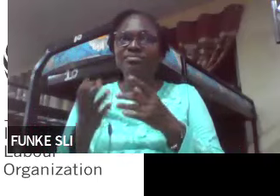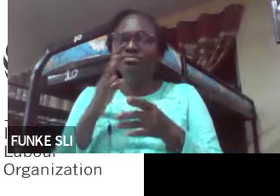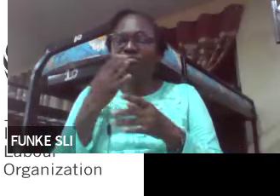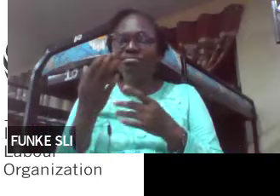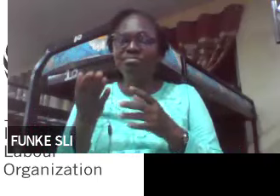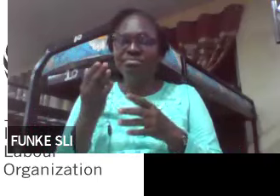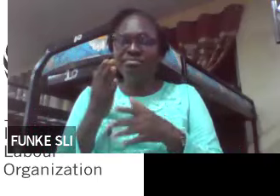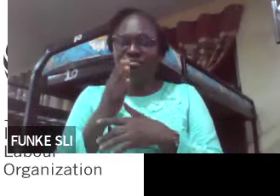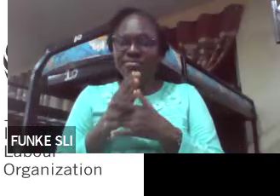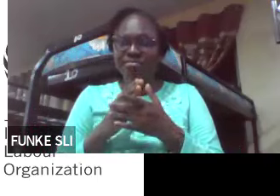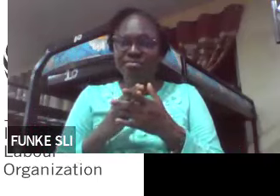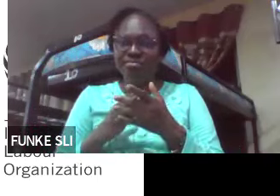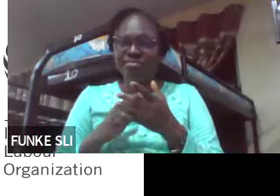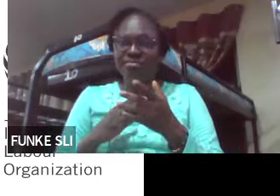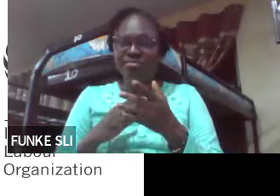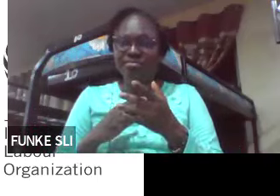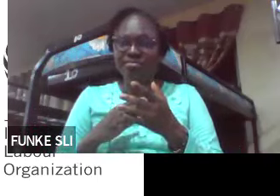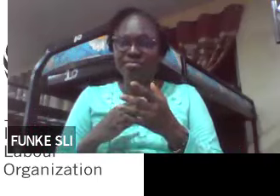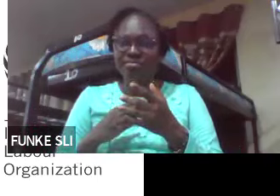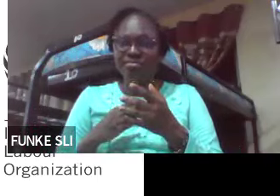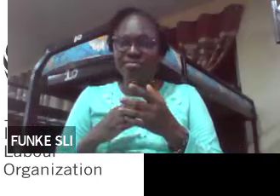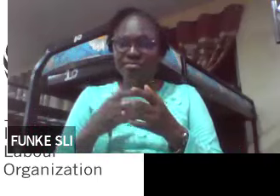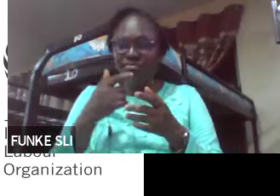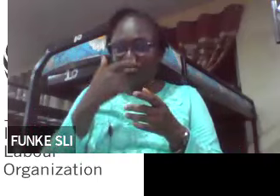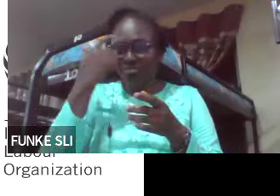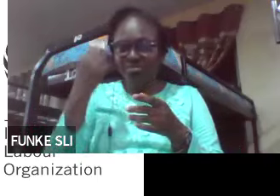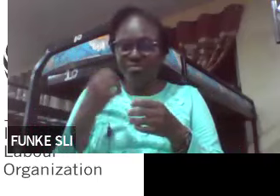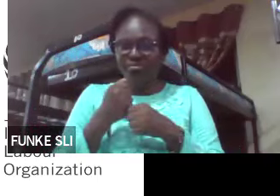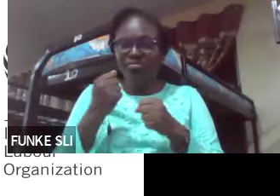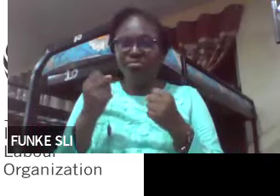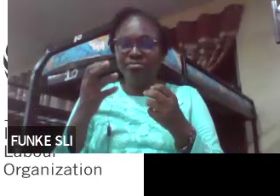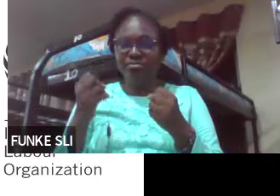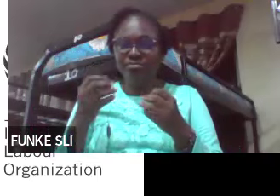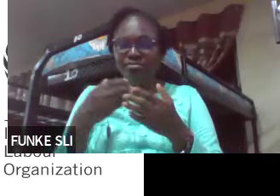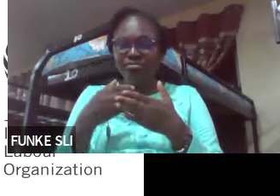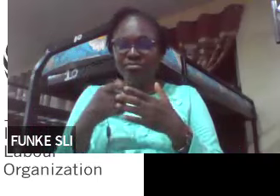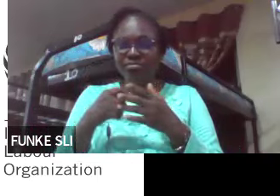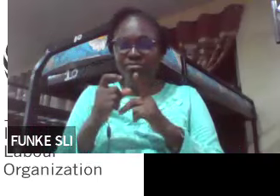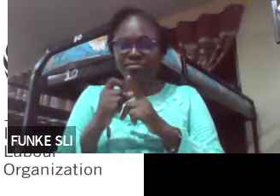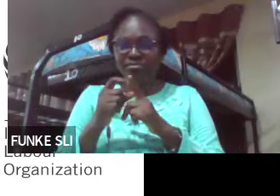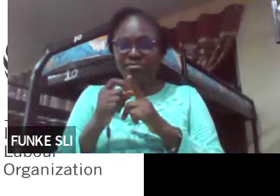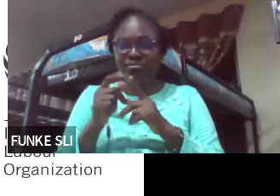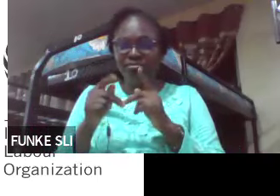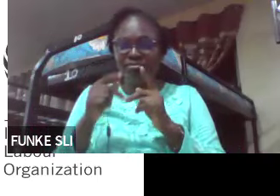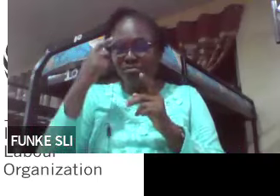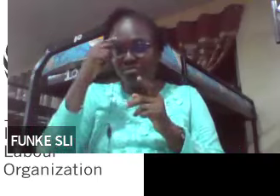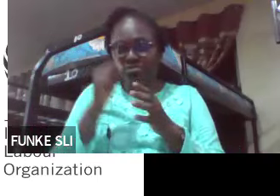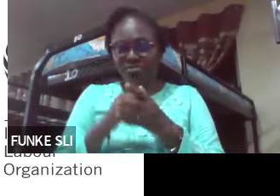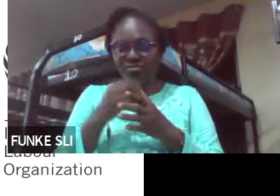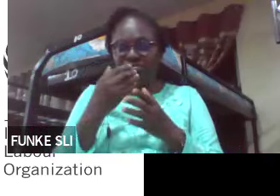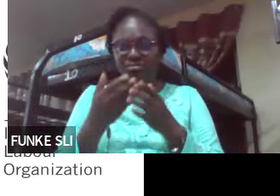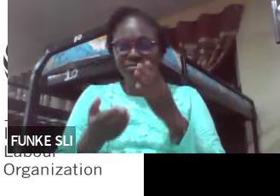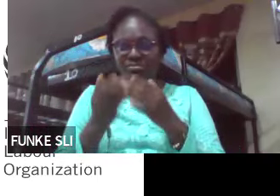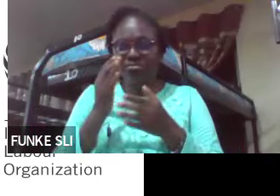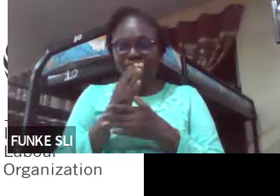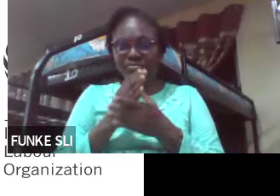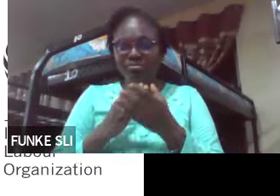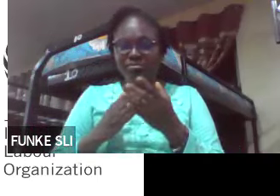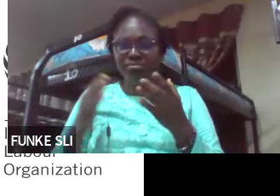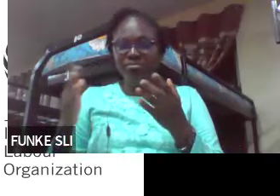Dotun Akinseinde: some kind of illicit money making because he made so much money from the rice that people were thinking that maybe there was something illicit that he was doing